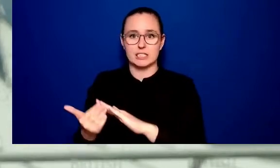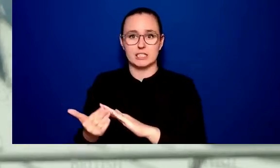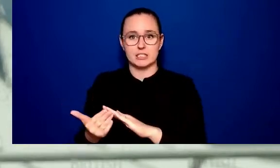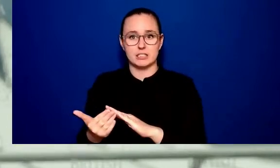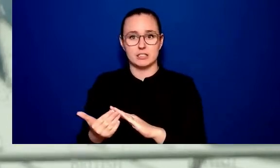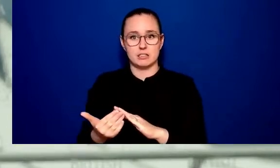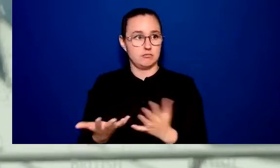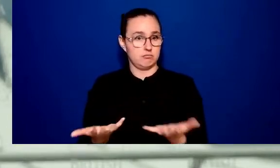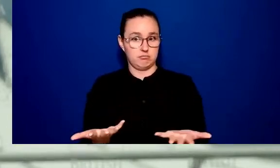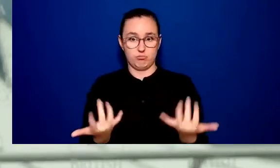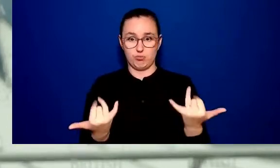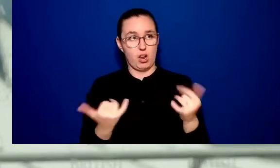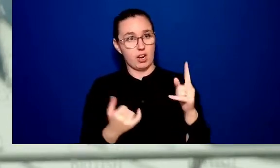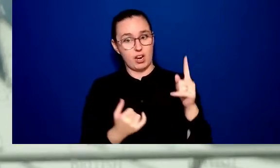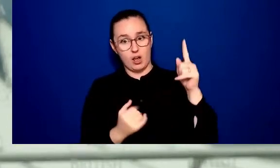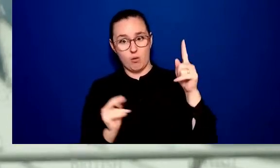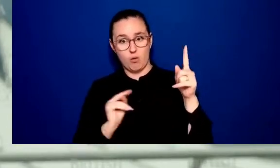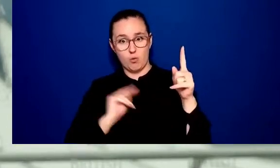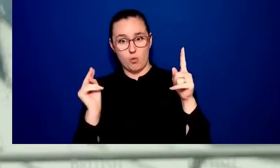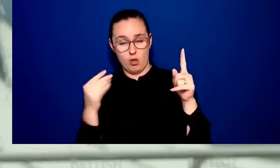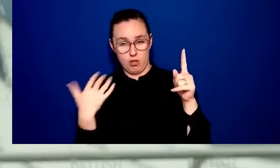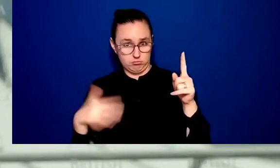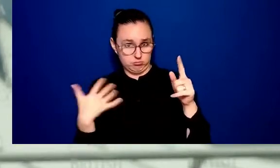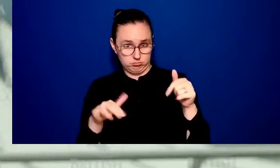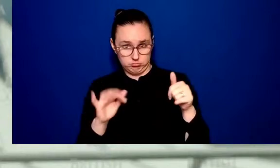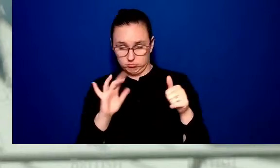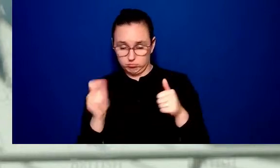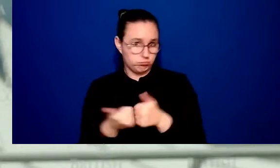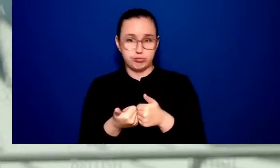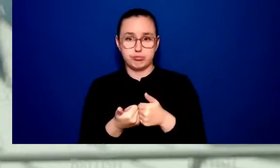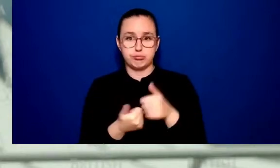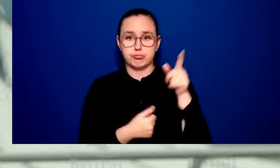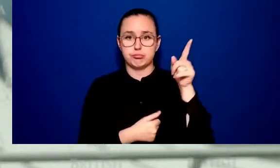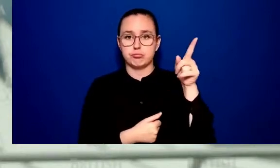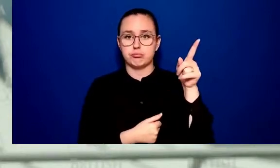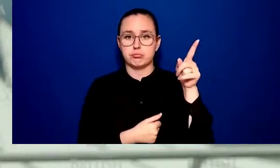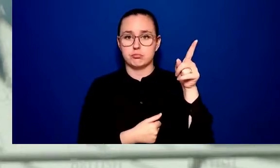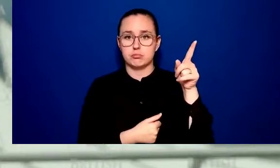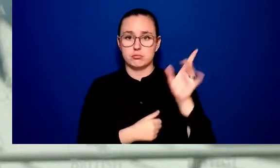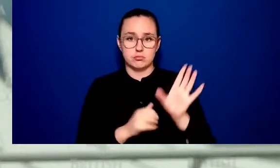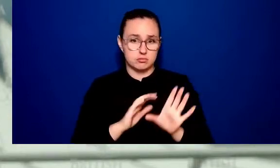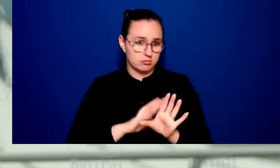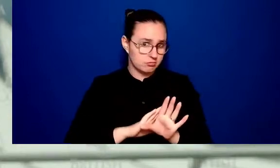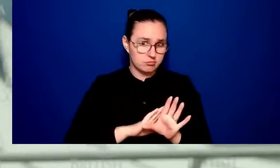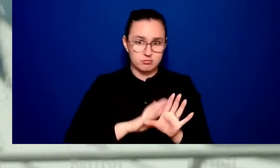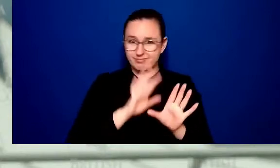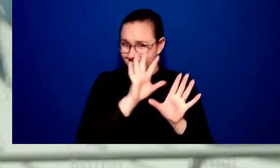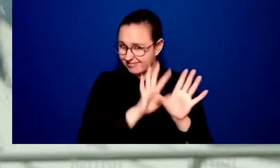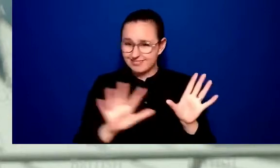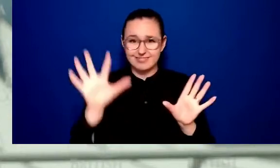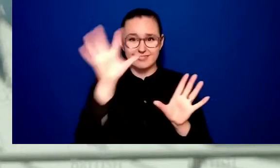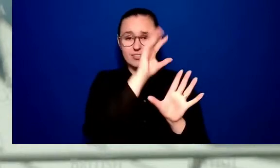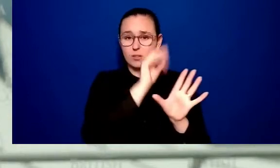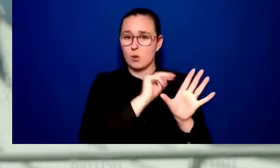universal across the North. There are some communities,